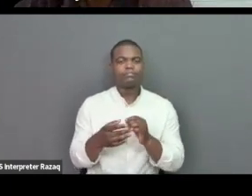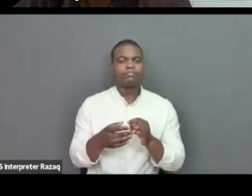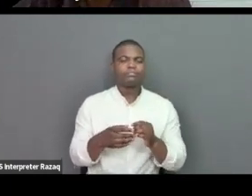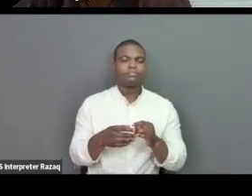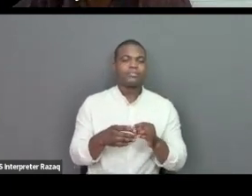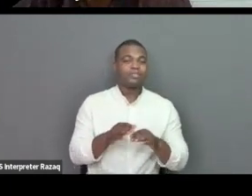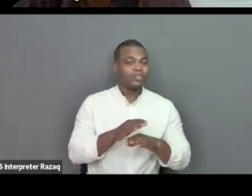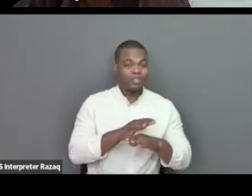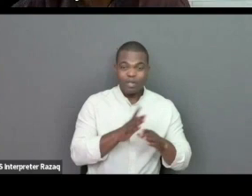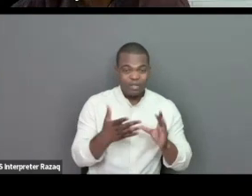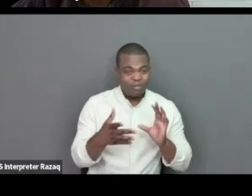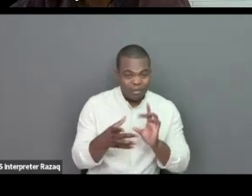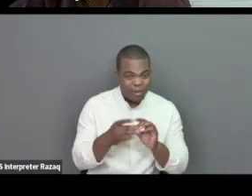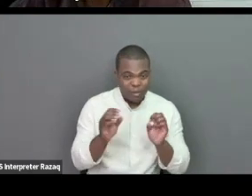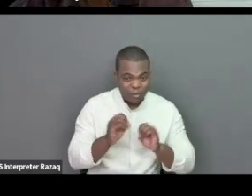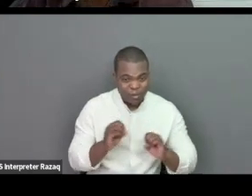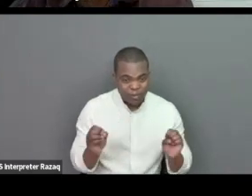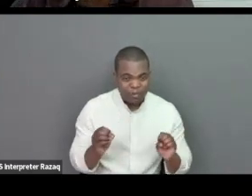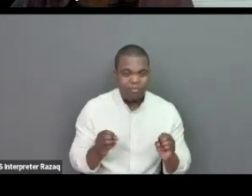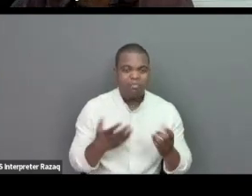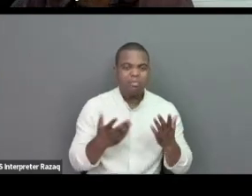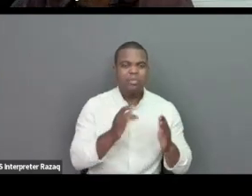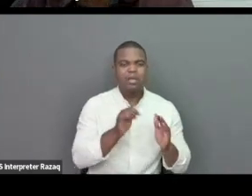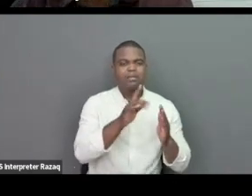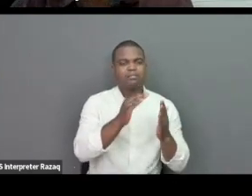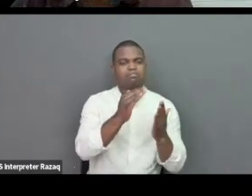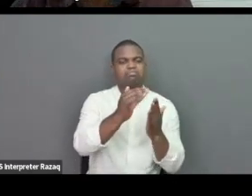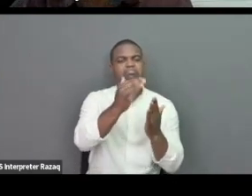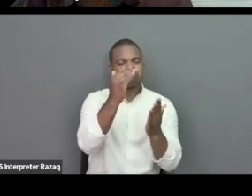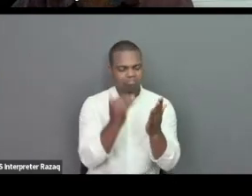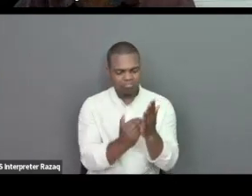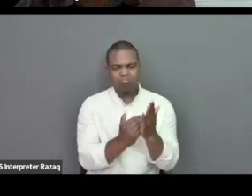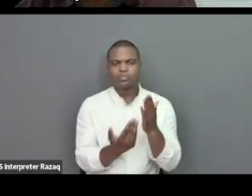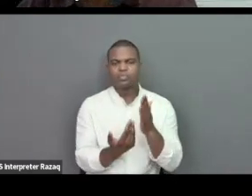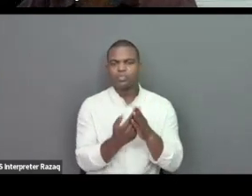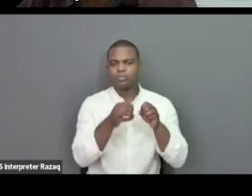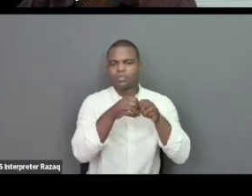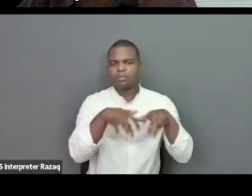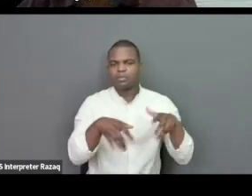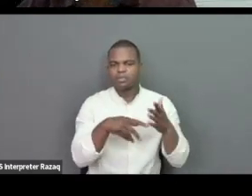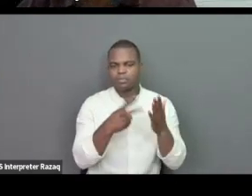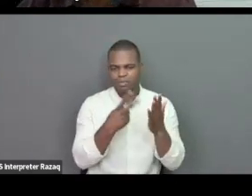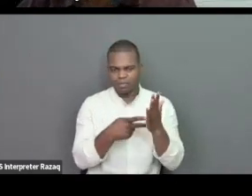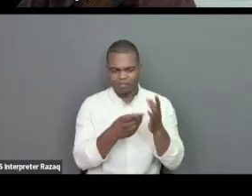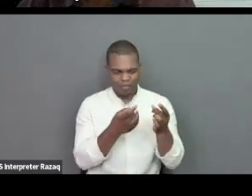because your feedback is still and always will be important.